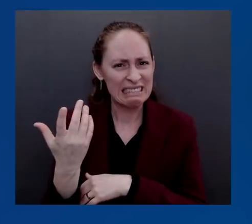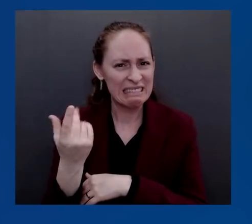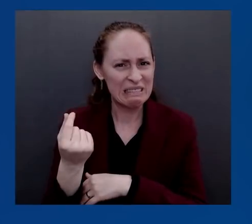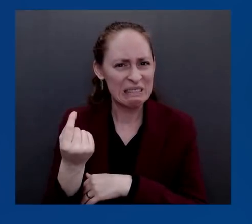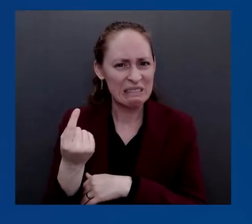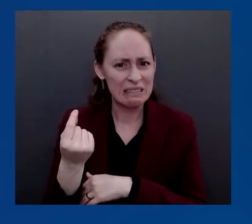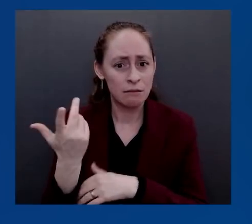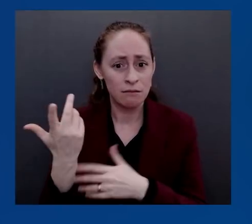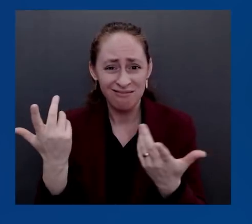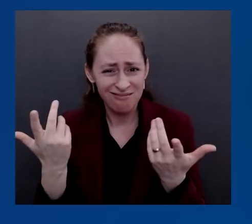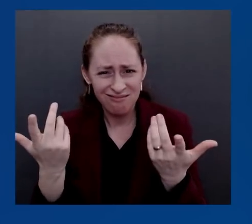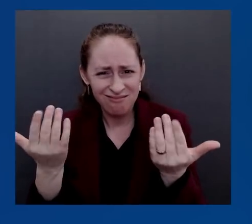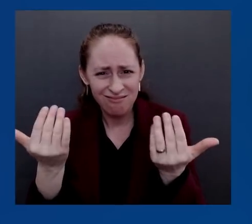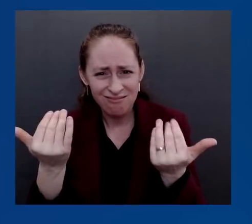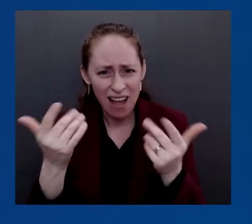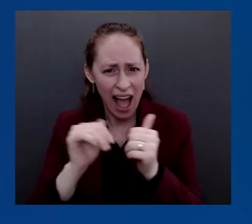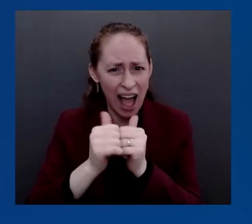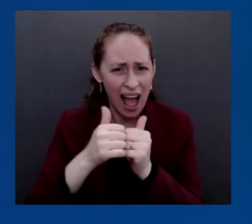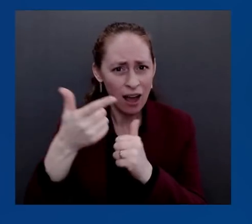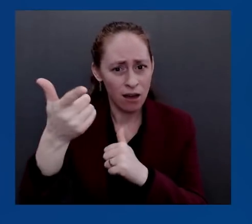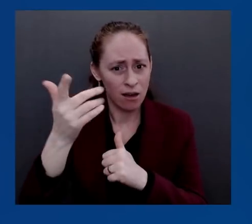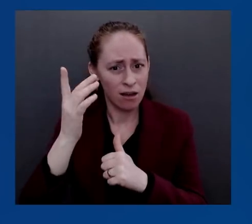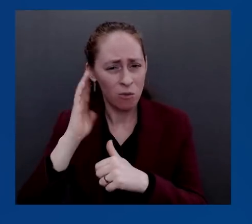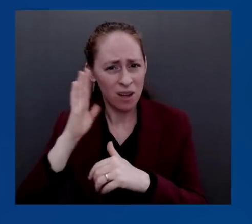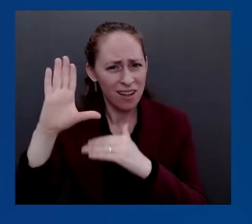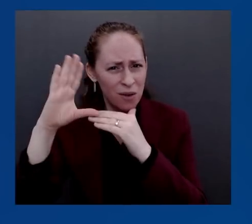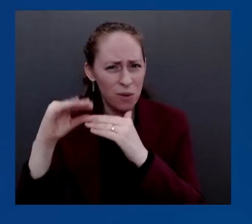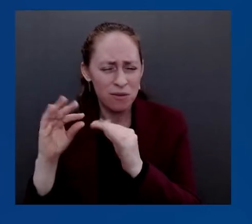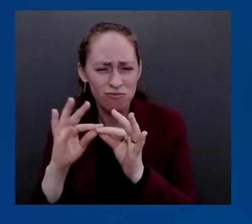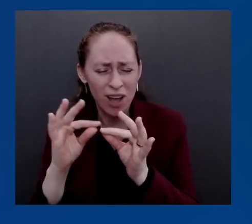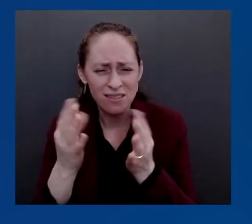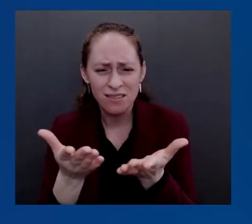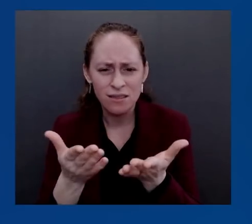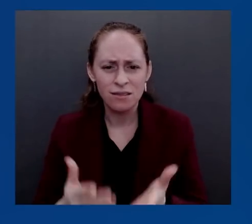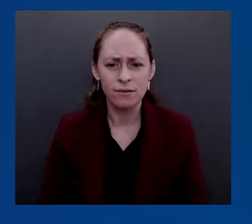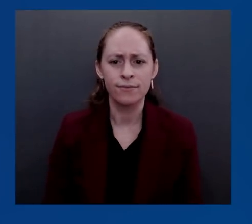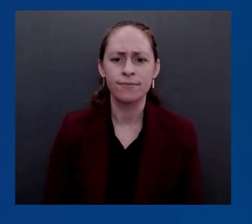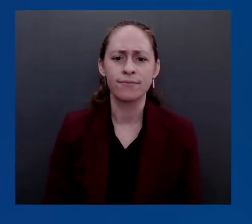Dr. Inglesby: Sure, yeah. And so, I think, as you know, on January 15th,